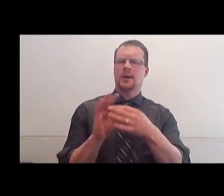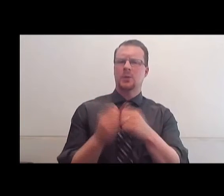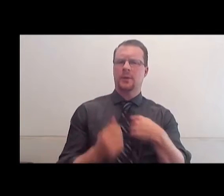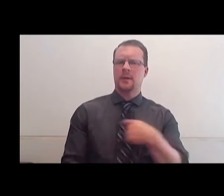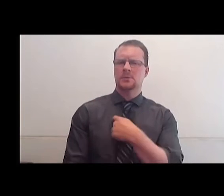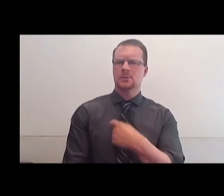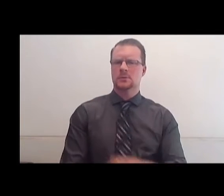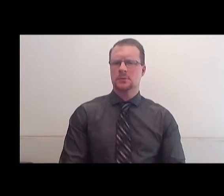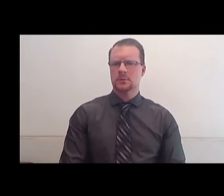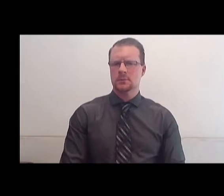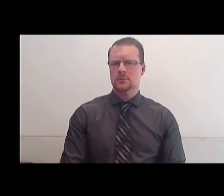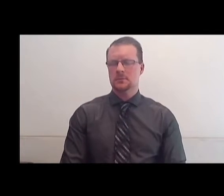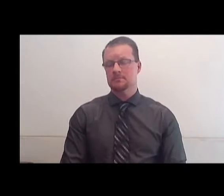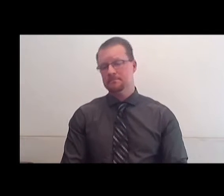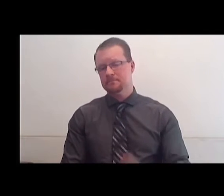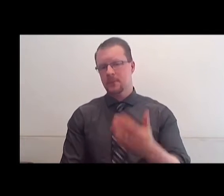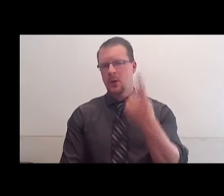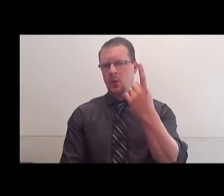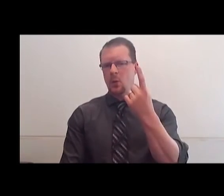So how do our patients engaged with us?